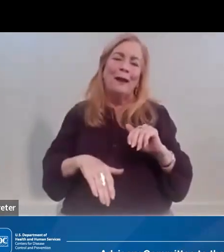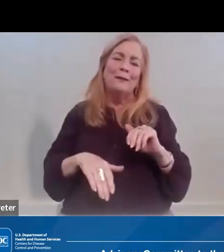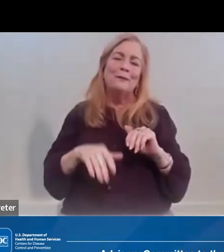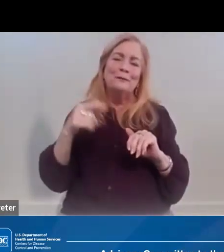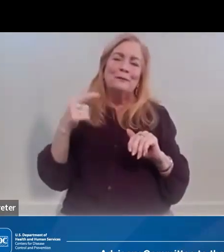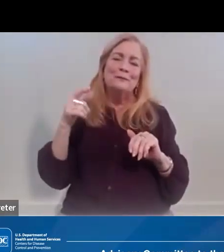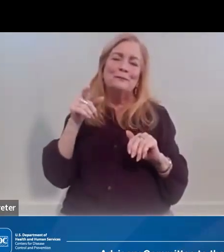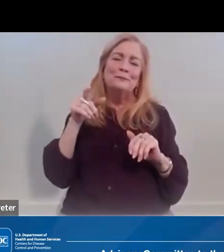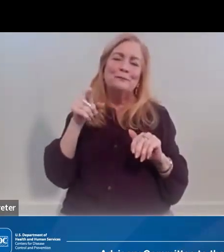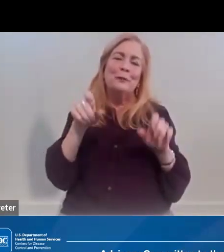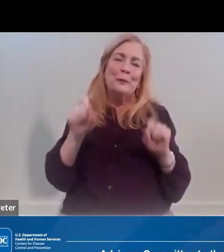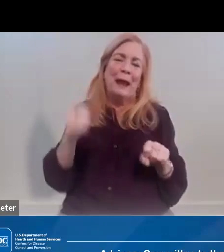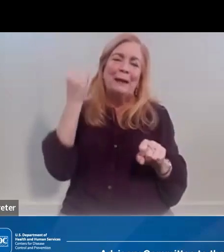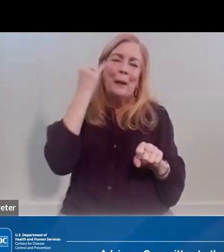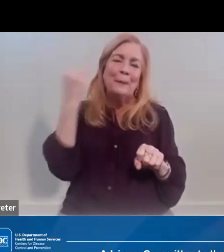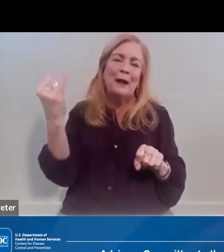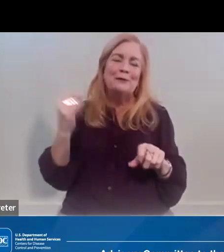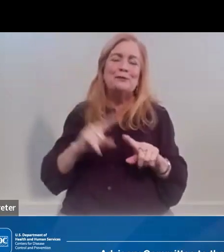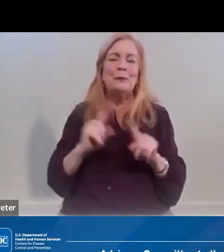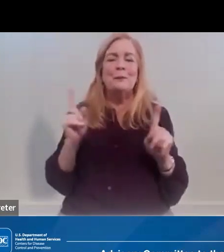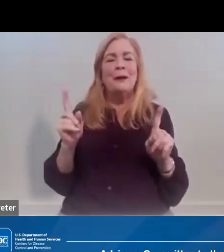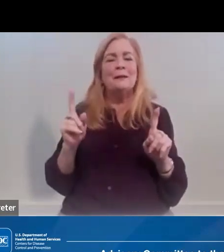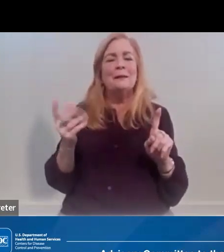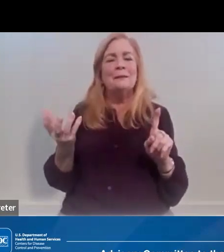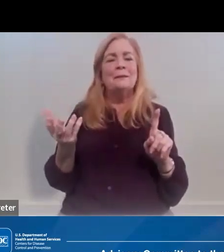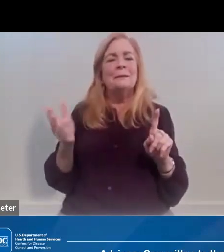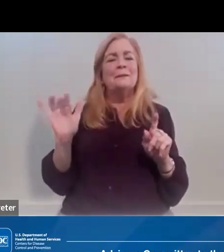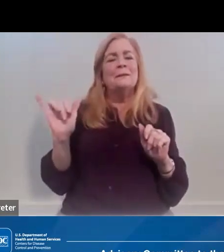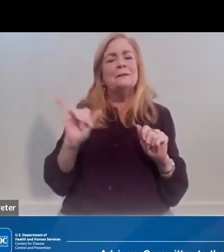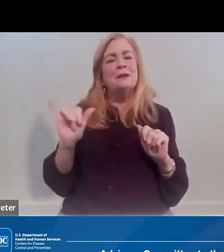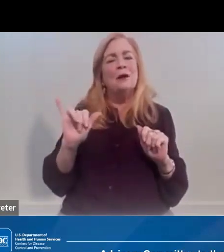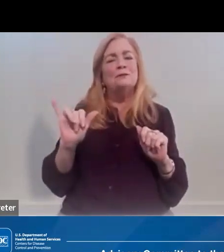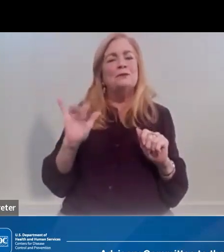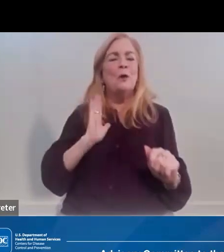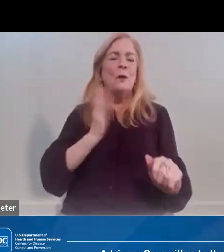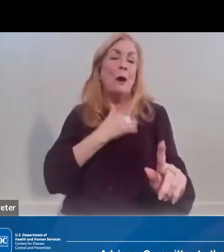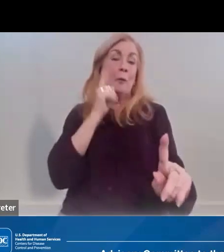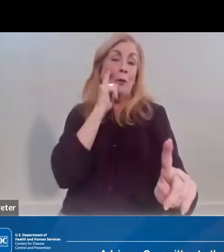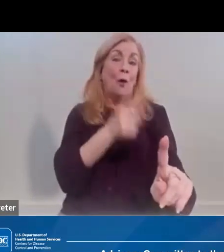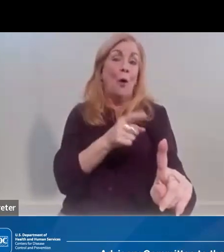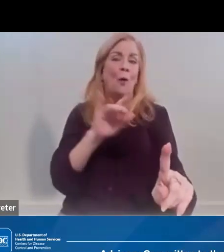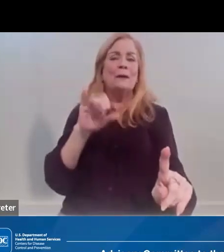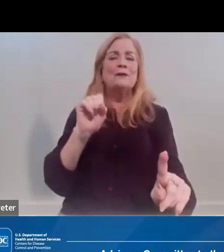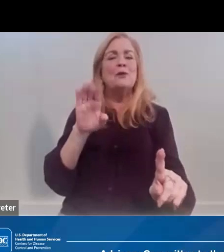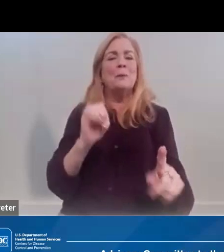So we can be, I mean, ultimately that is our goal, is to be a resource to the agency,